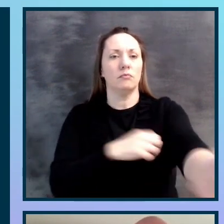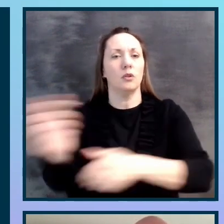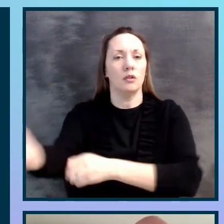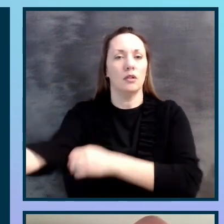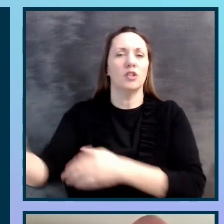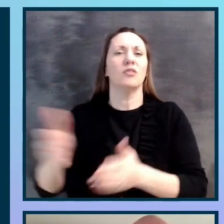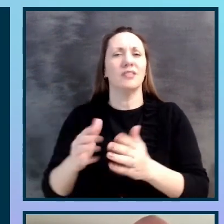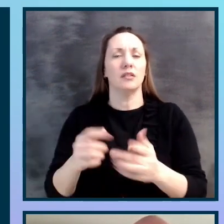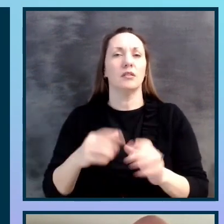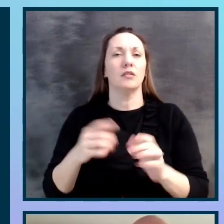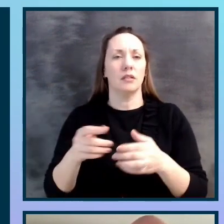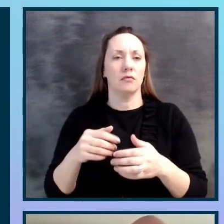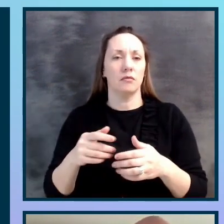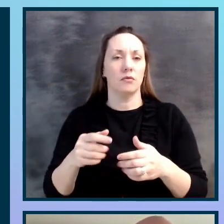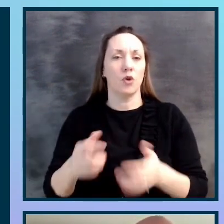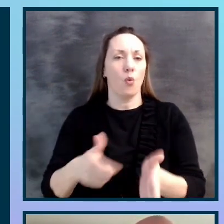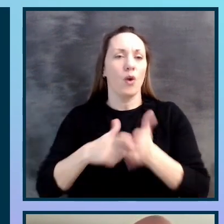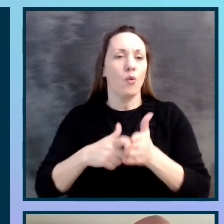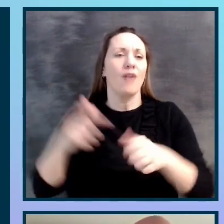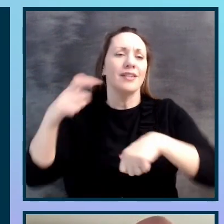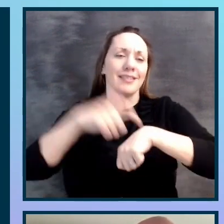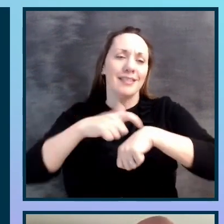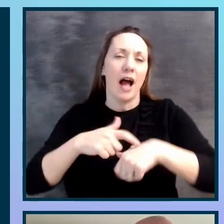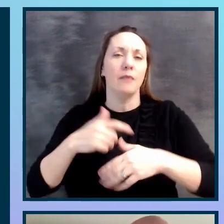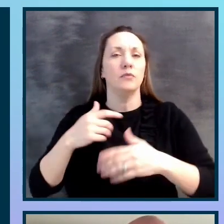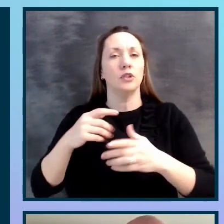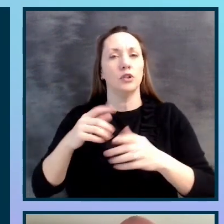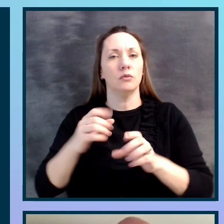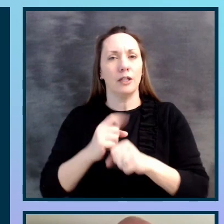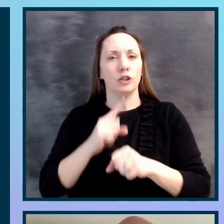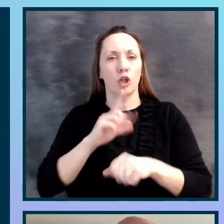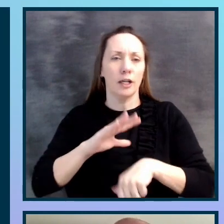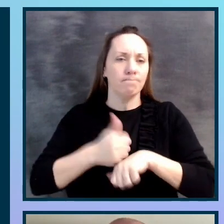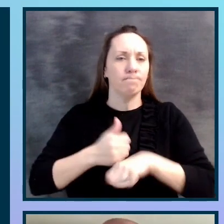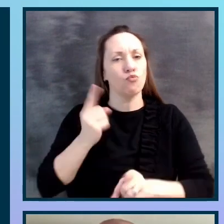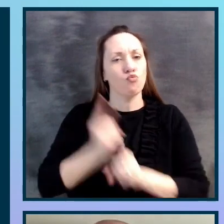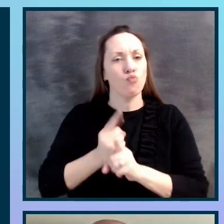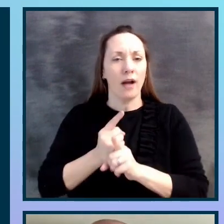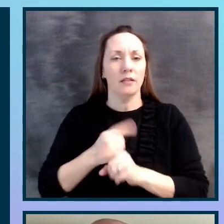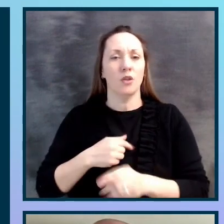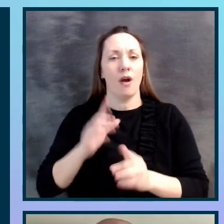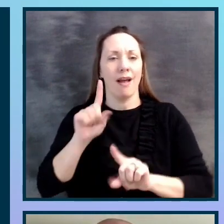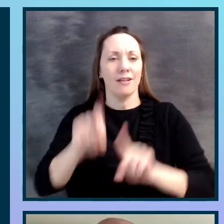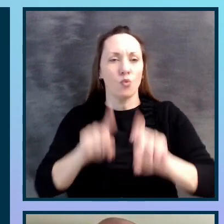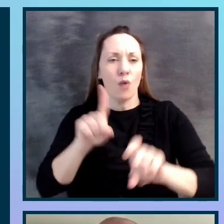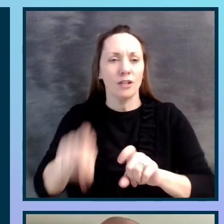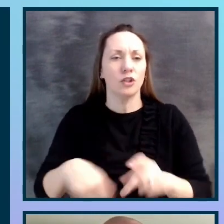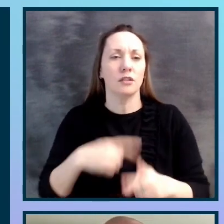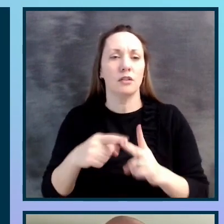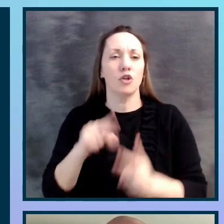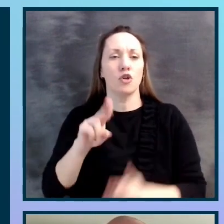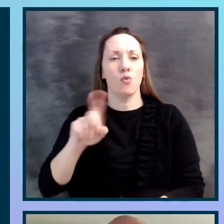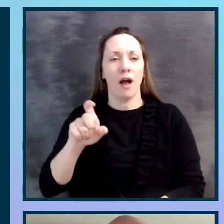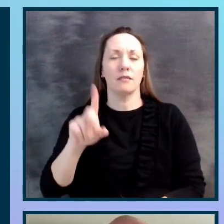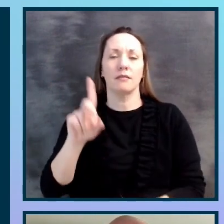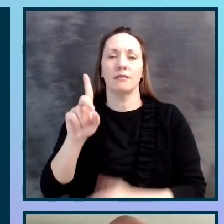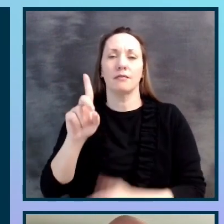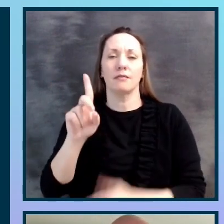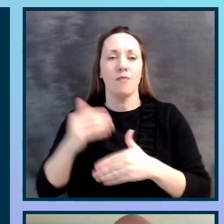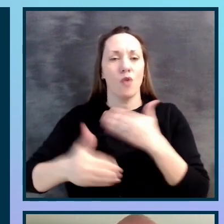because the numbers of participants is always relatively small. And you get quality time to spend with those participants.